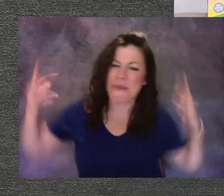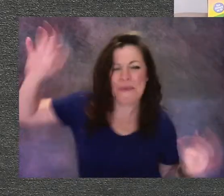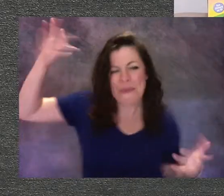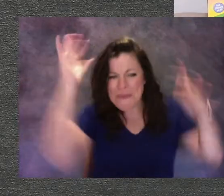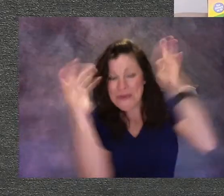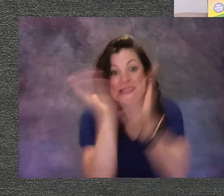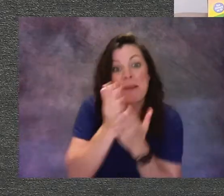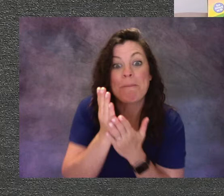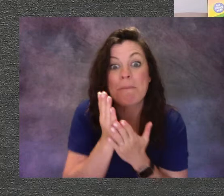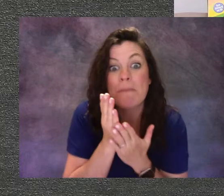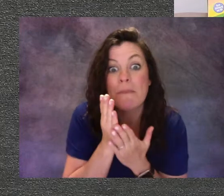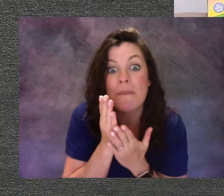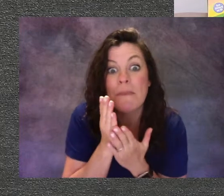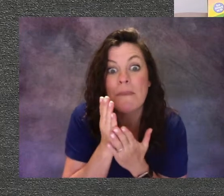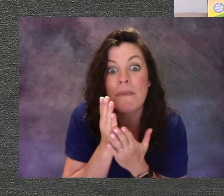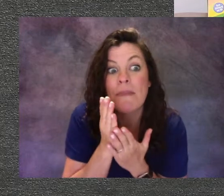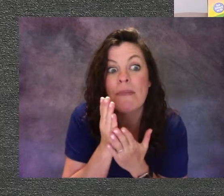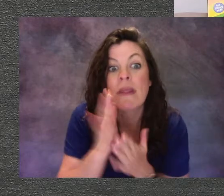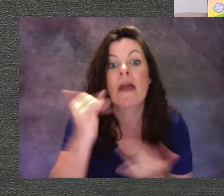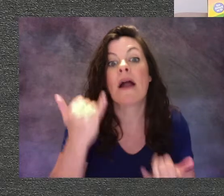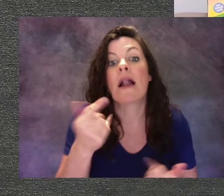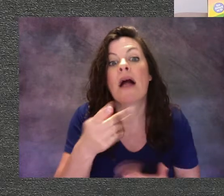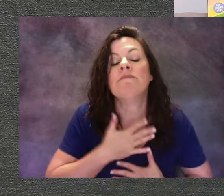Stop. Now, take a deep breath.